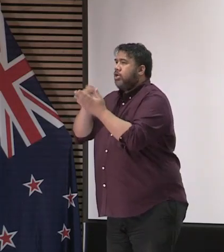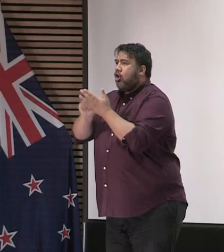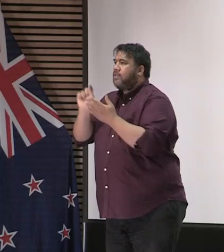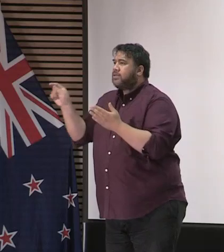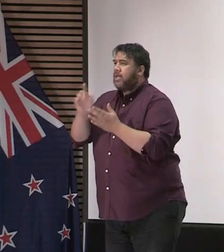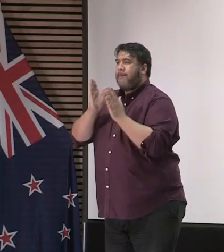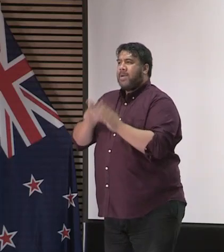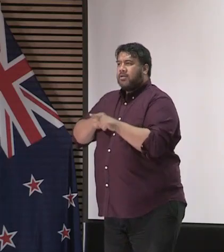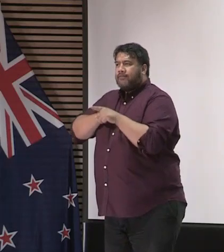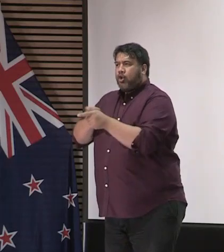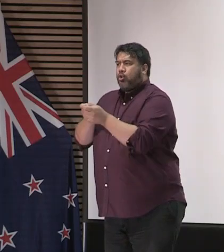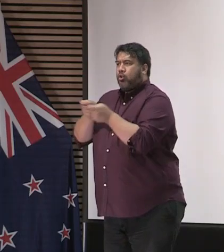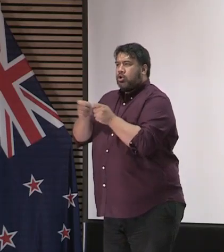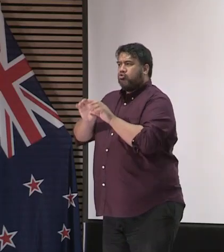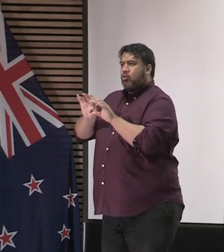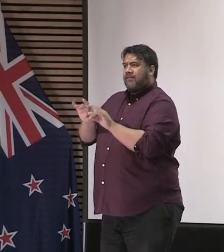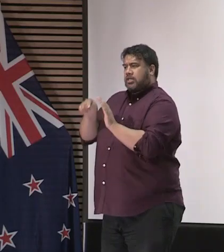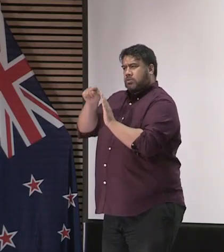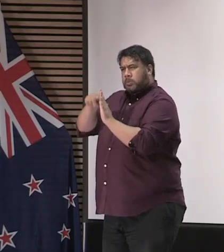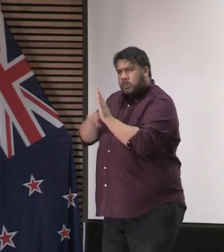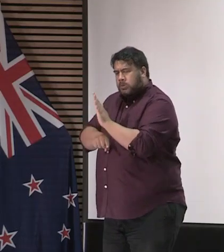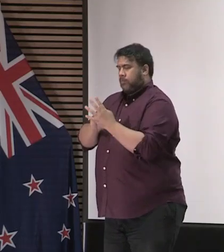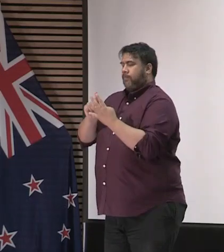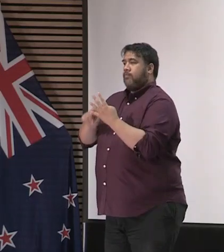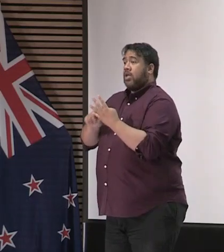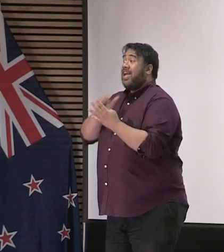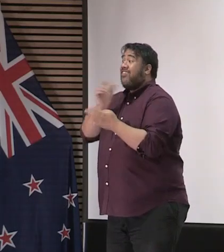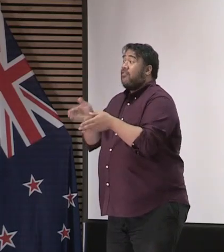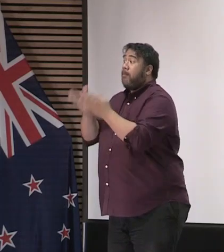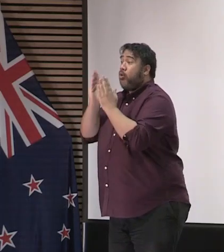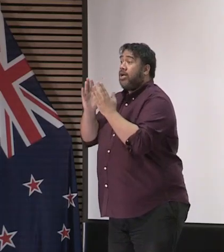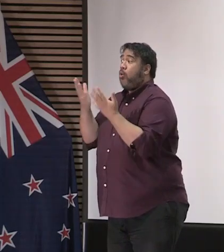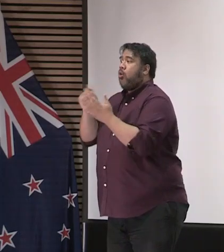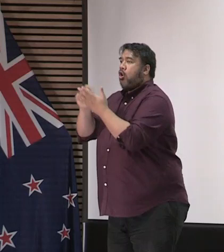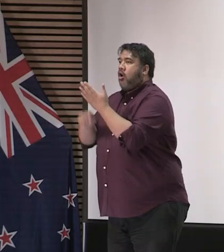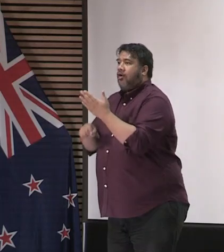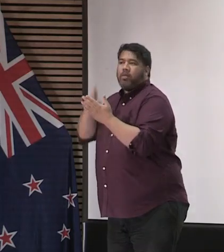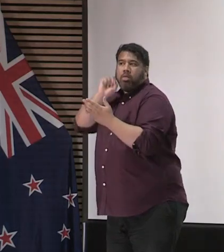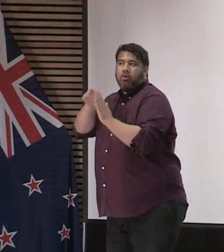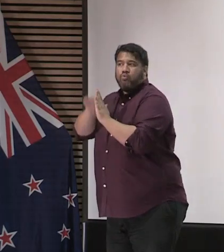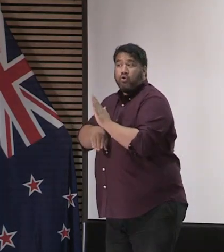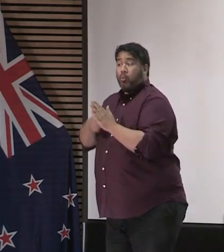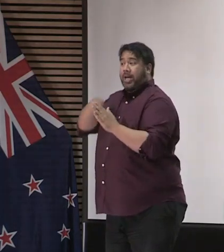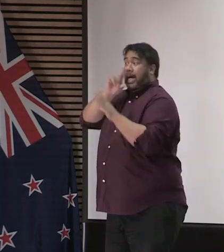recreation, infection control measures that are required of